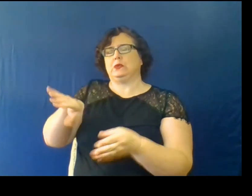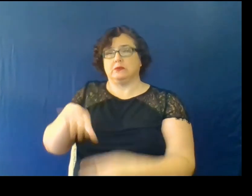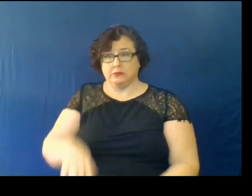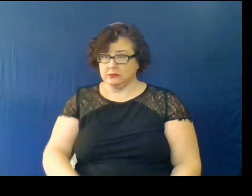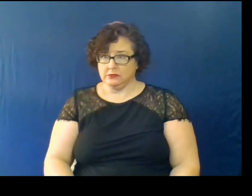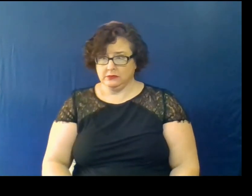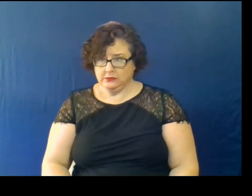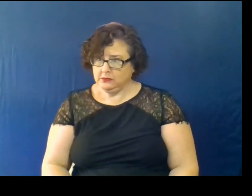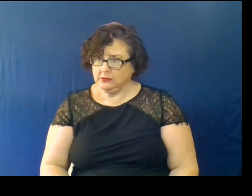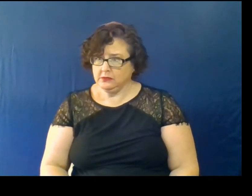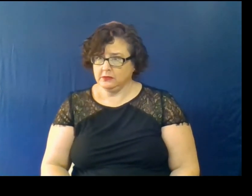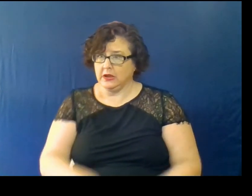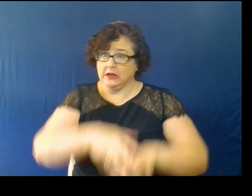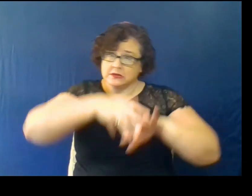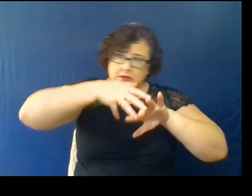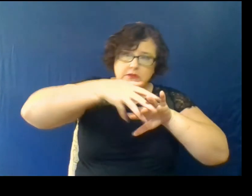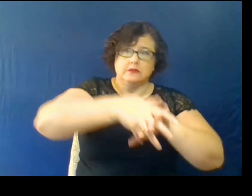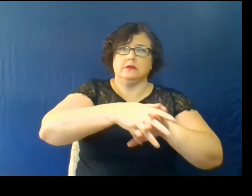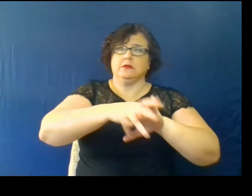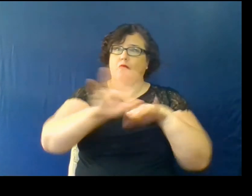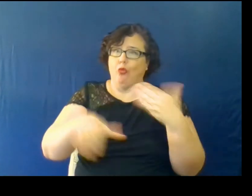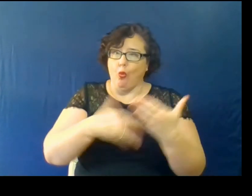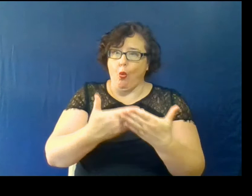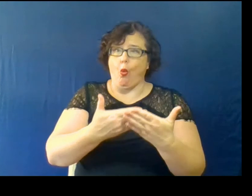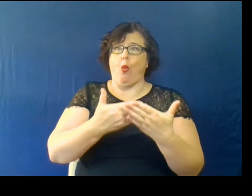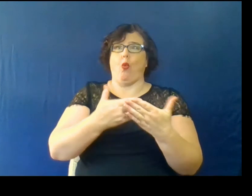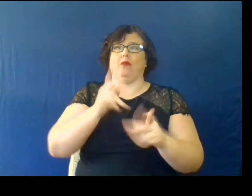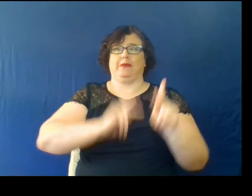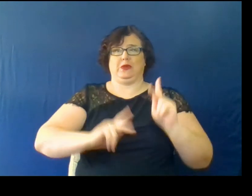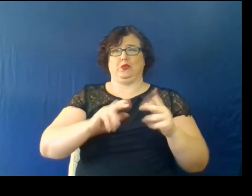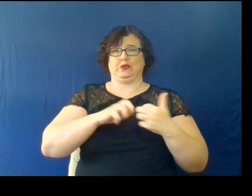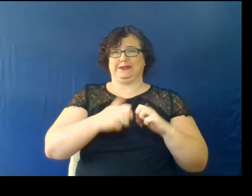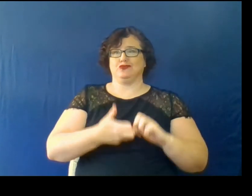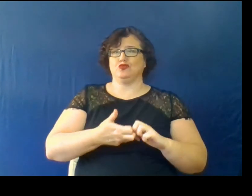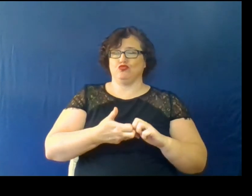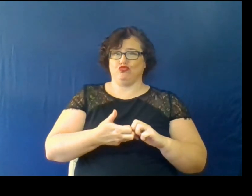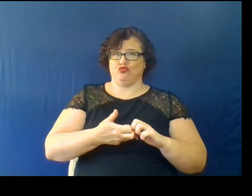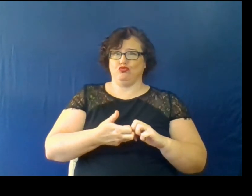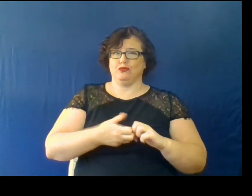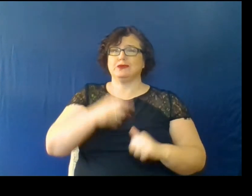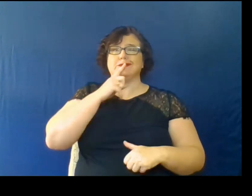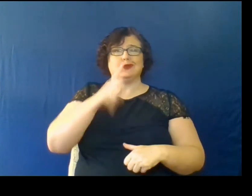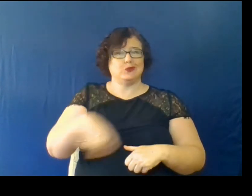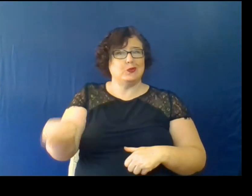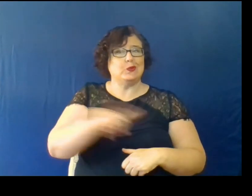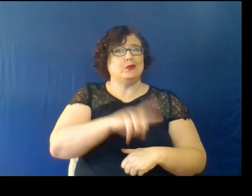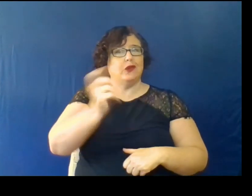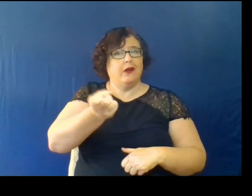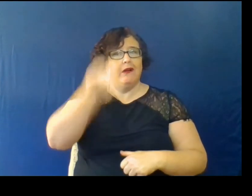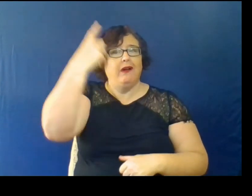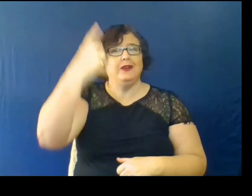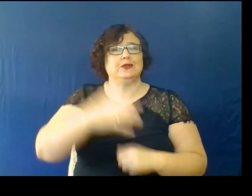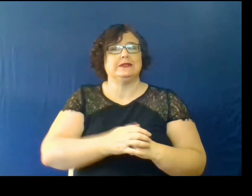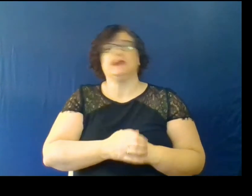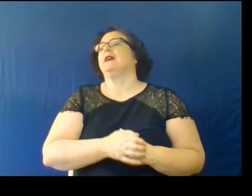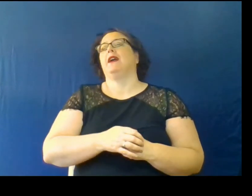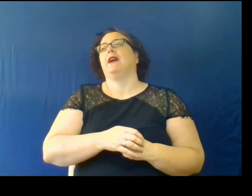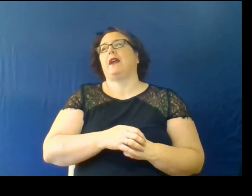everyone's issue. So we want to make sure that everyone understands that one folks of people